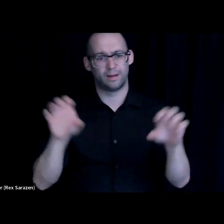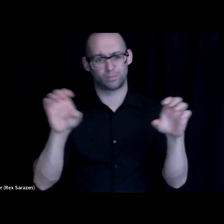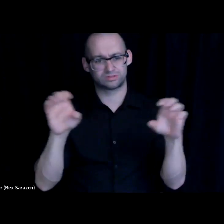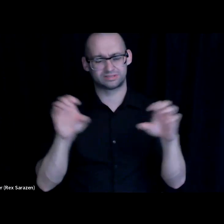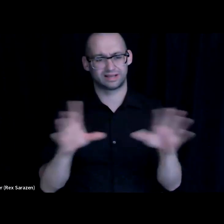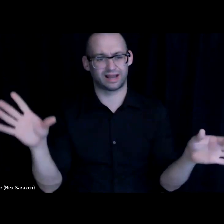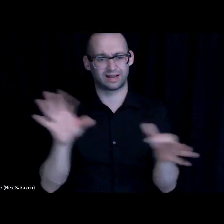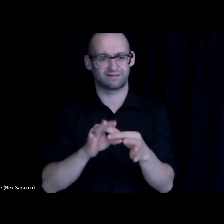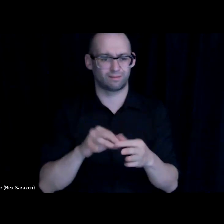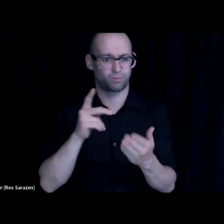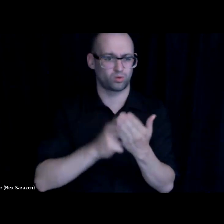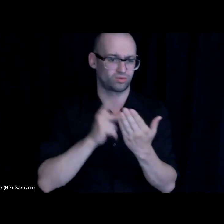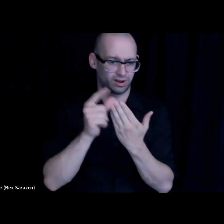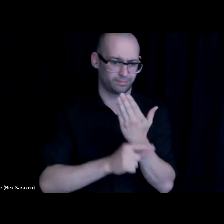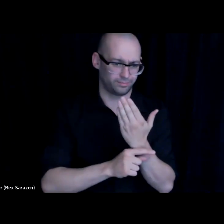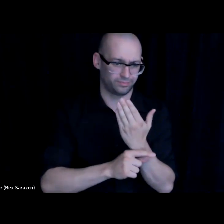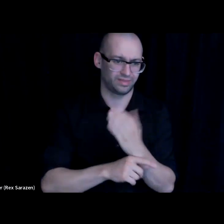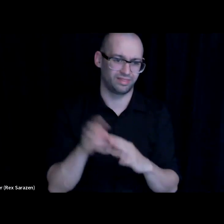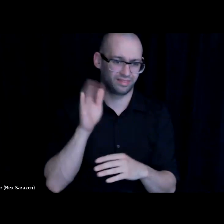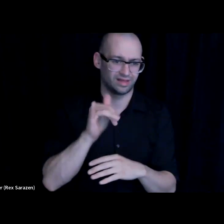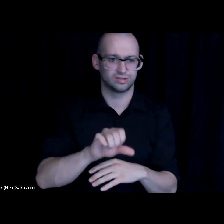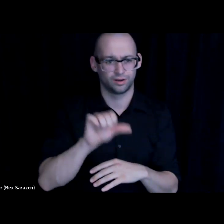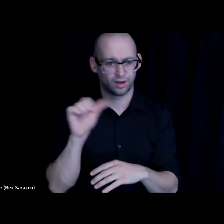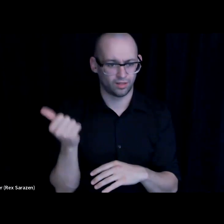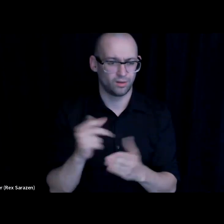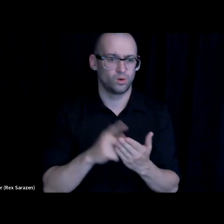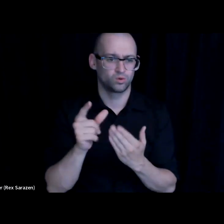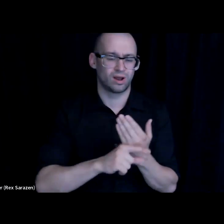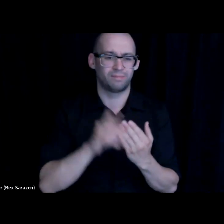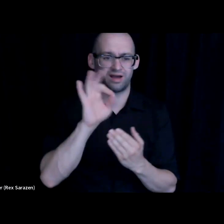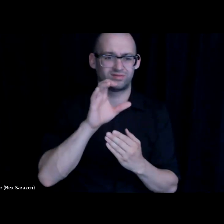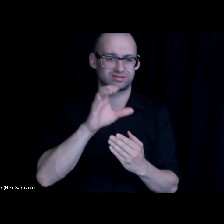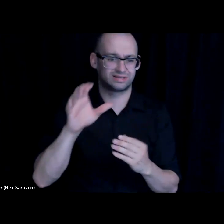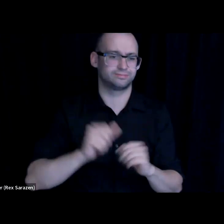program, which is another program that was handed out by FCC where school districts can